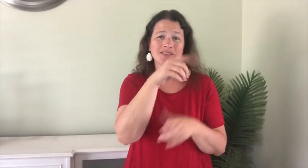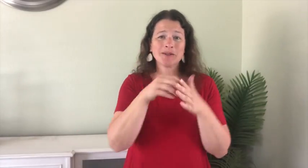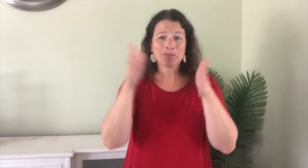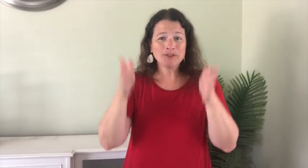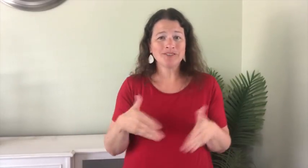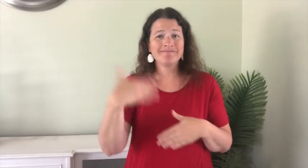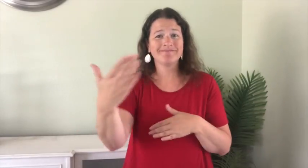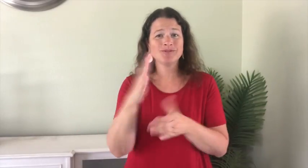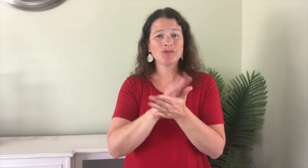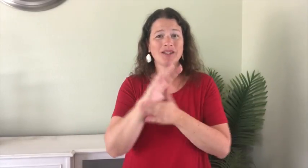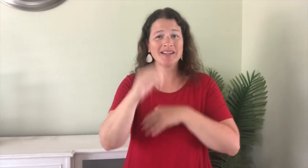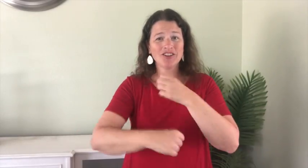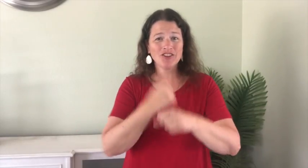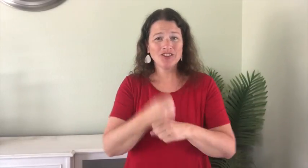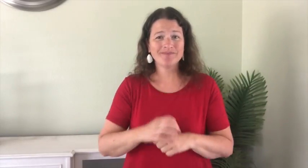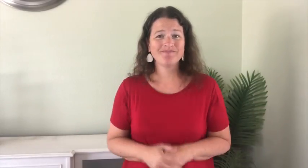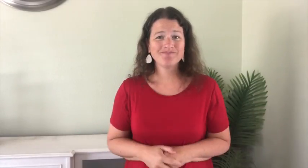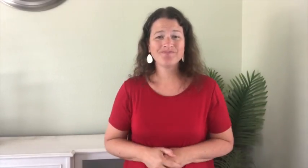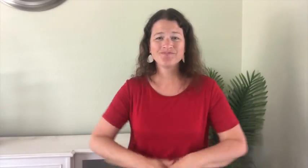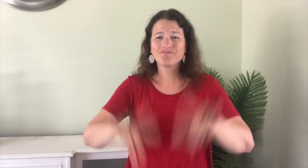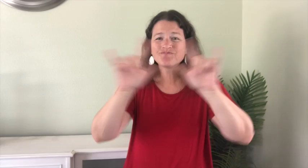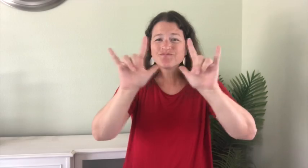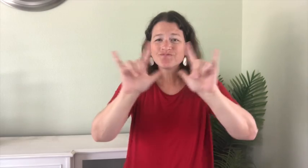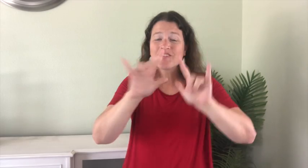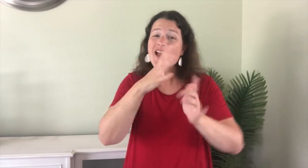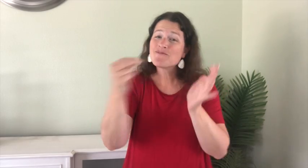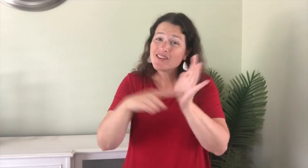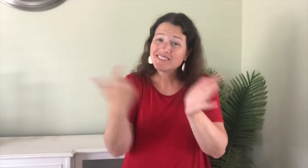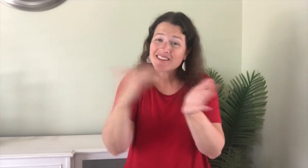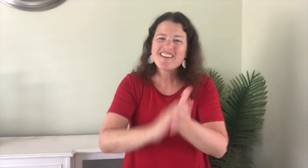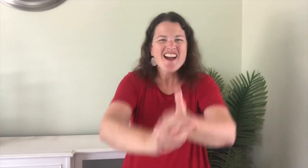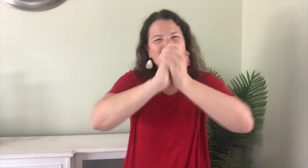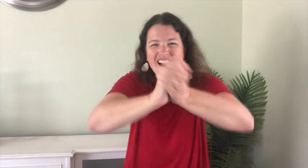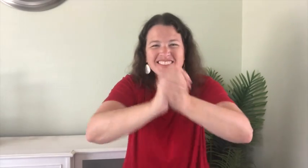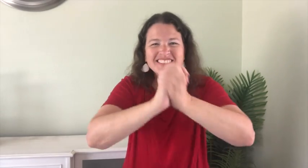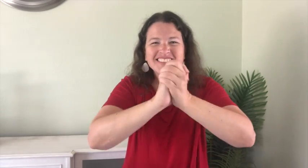staying safe and healthy, and I hope to see you in person the